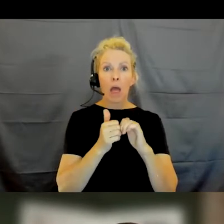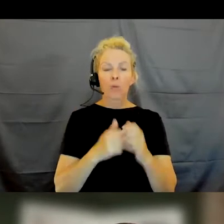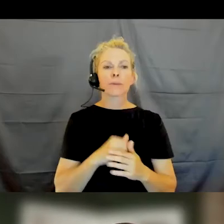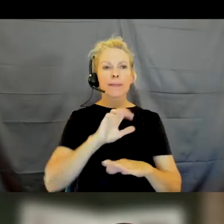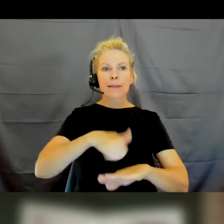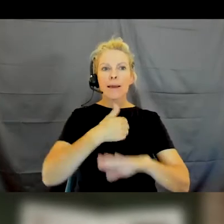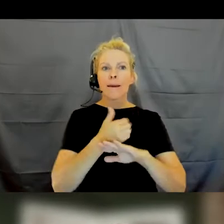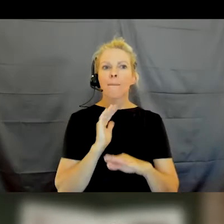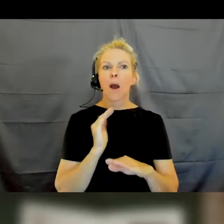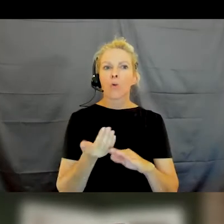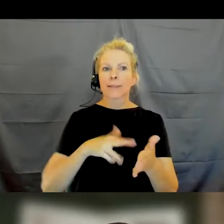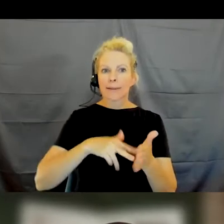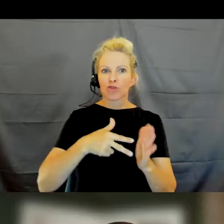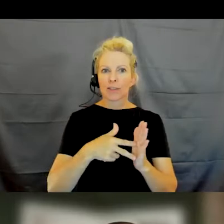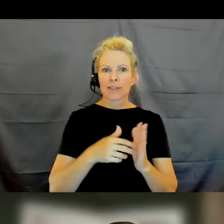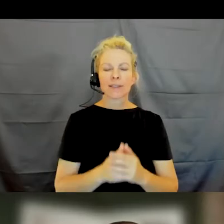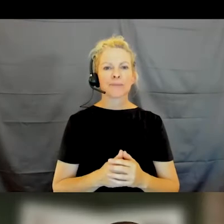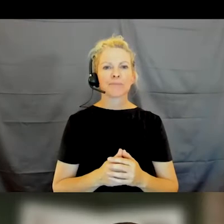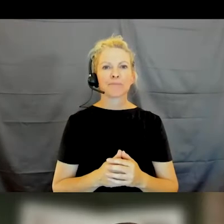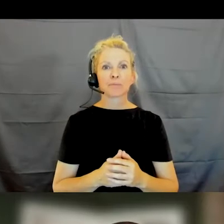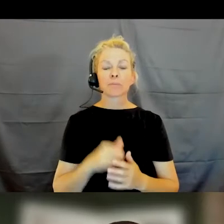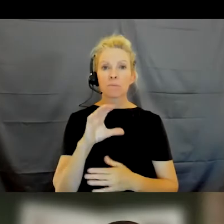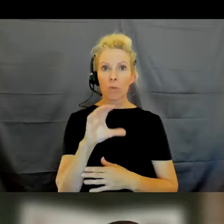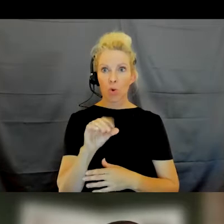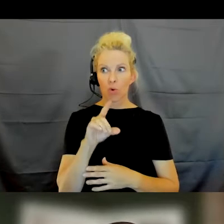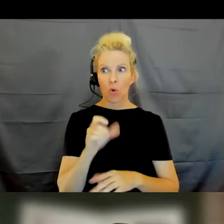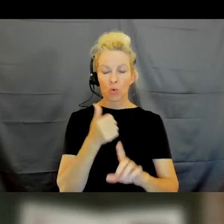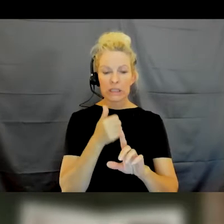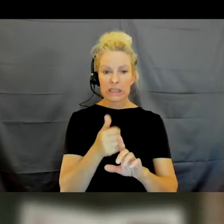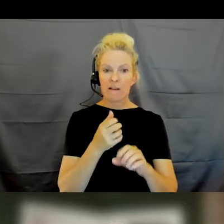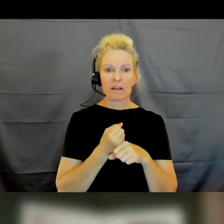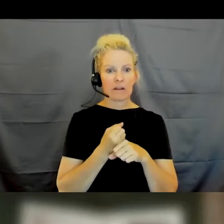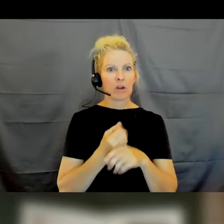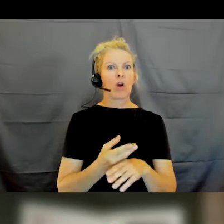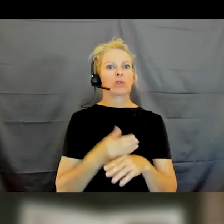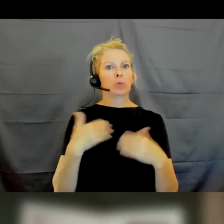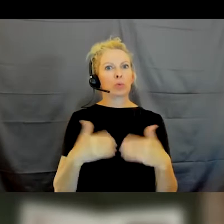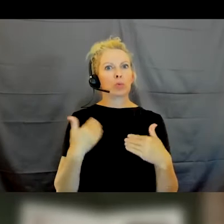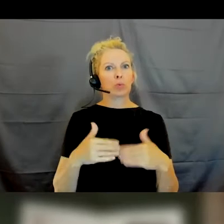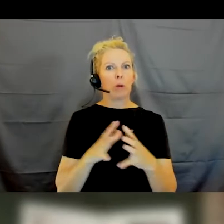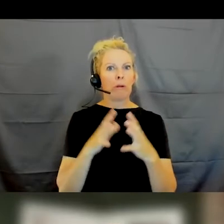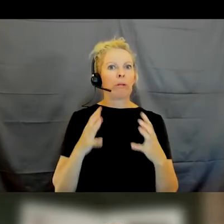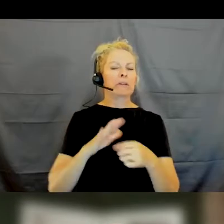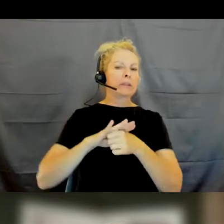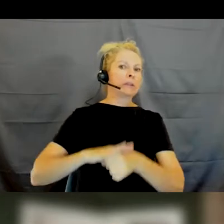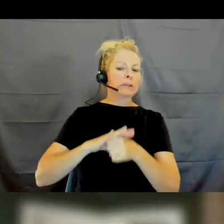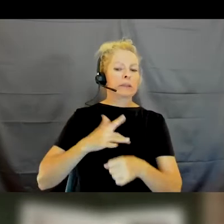to do here today because code can be intimidating. I understand that. I want to share common code